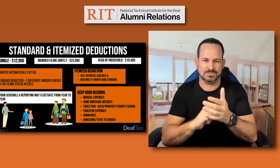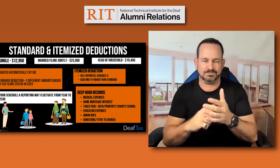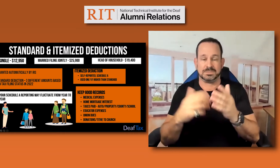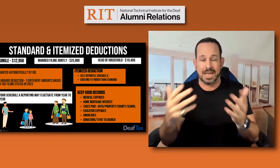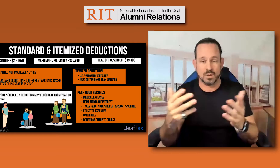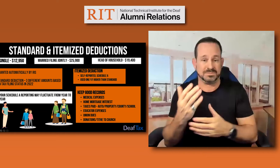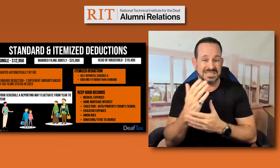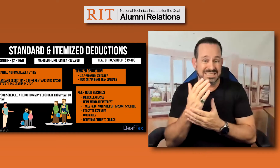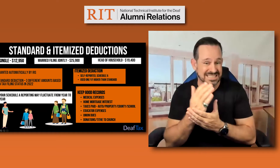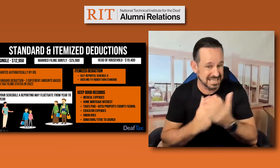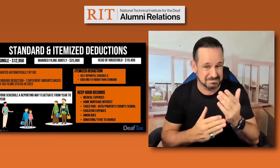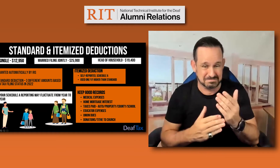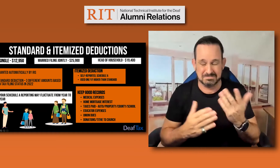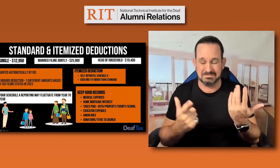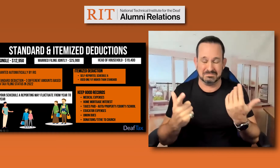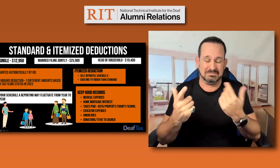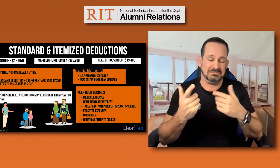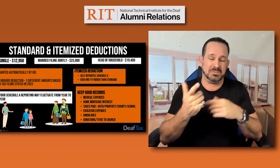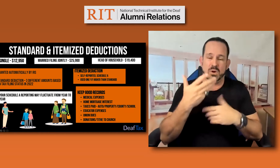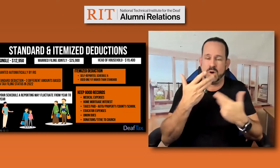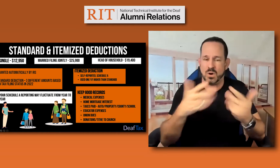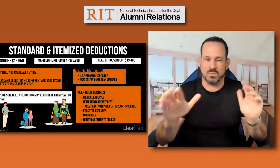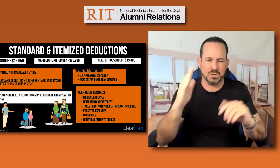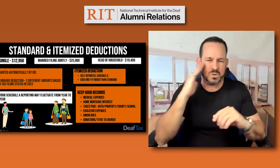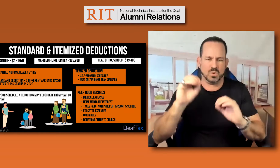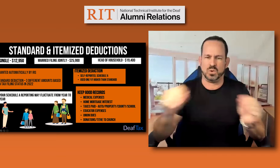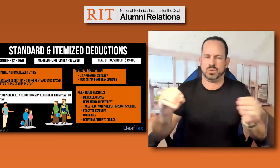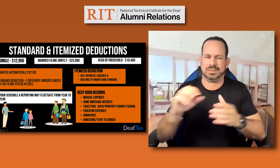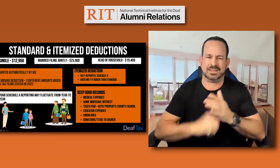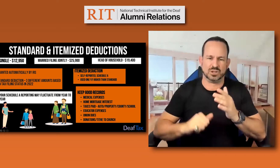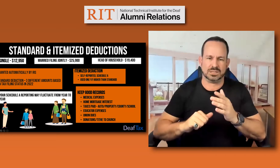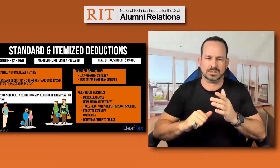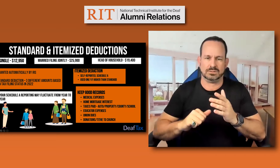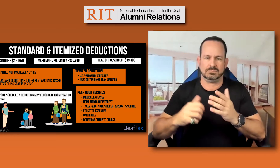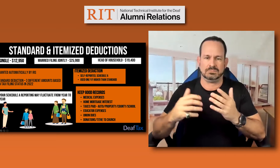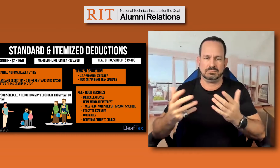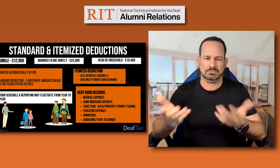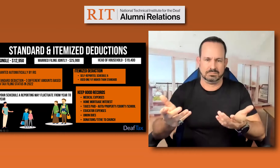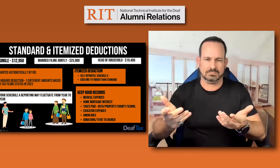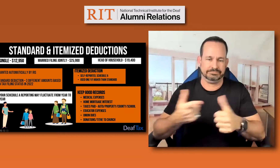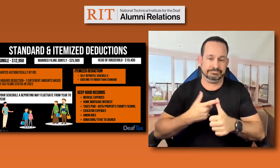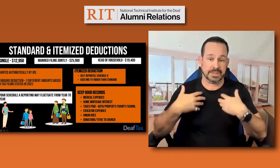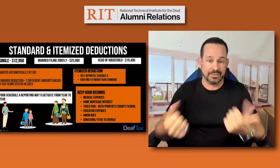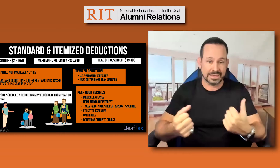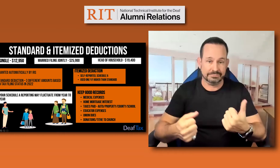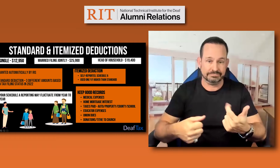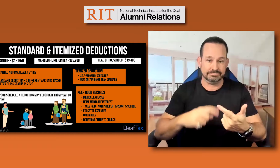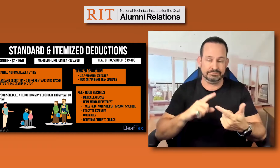and what you can write off and what you can't. Some people don't have any deductions.